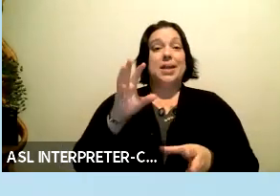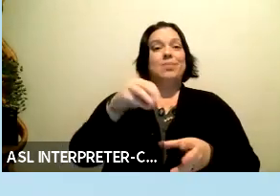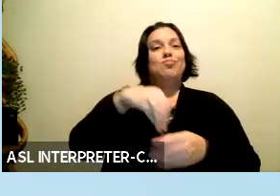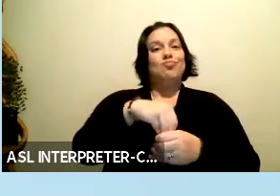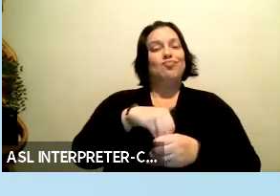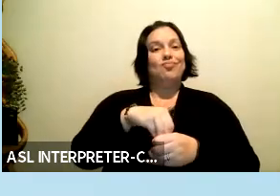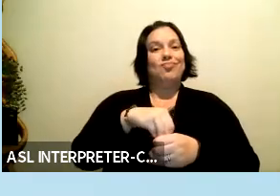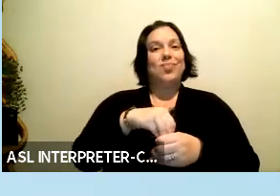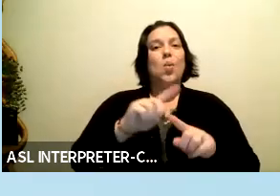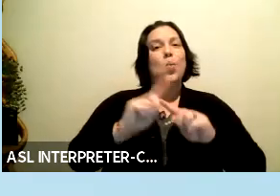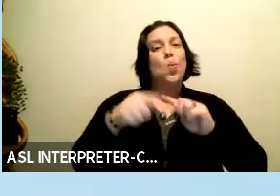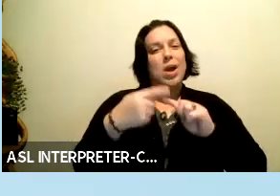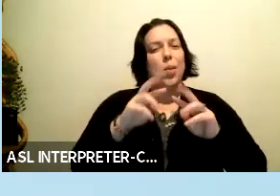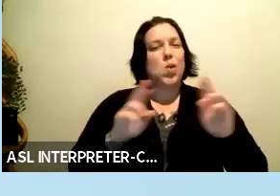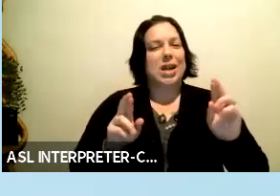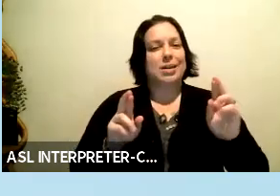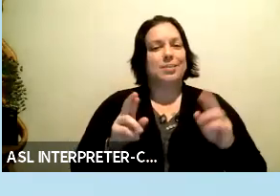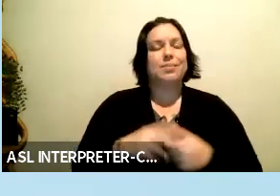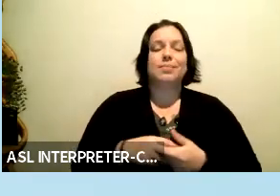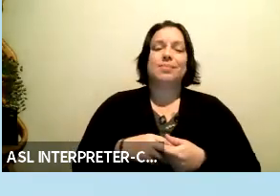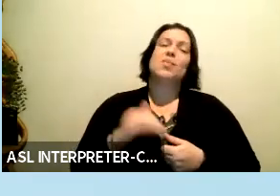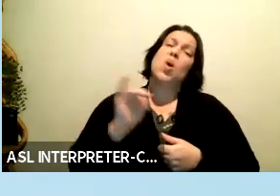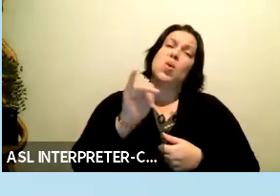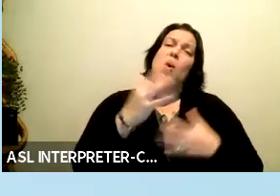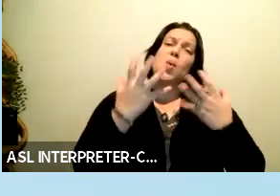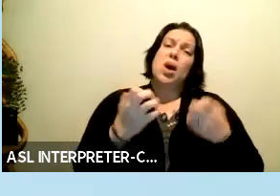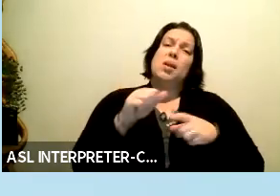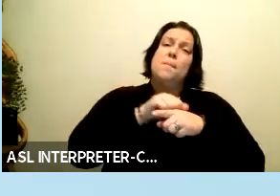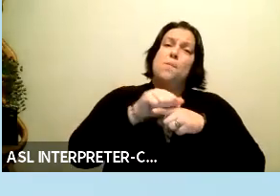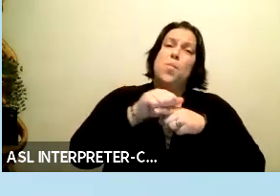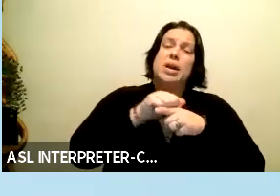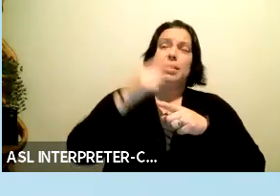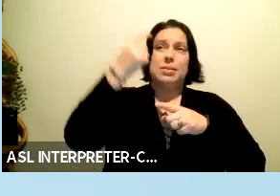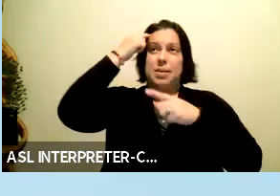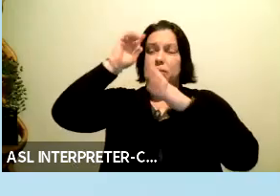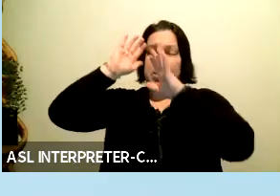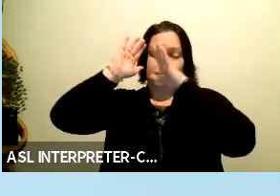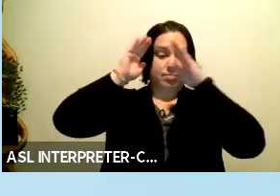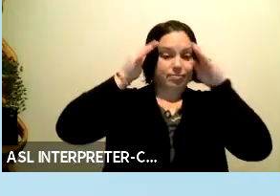share a practice that gives your brain a chance to bring its attention to the present conversation,